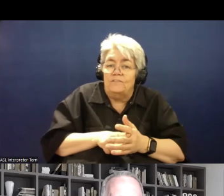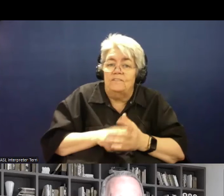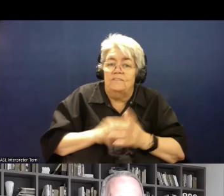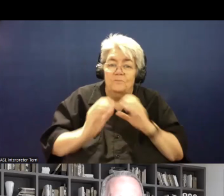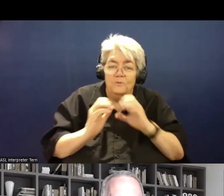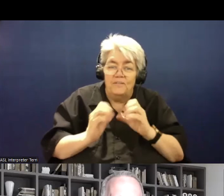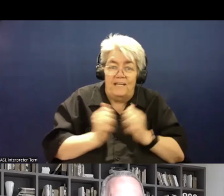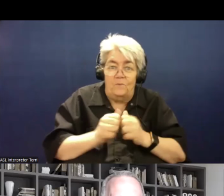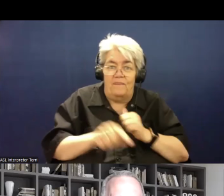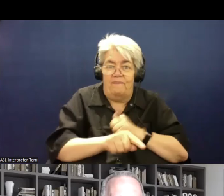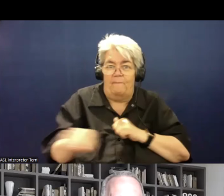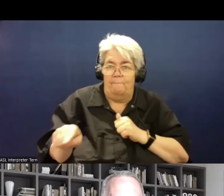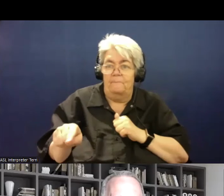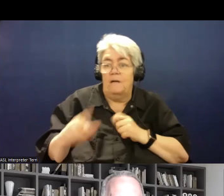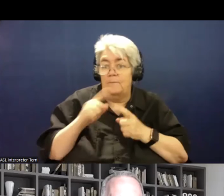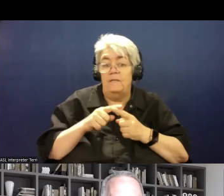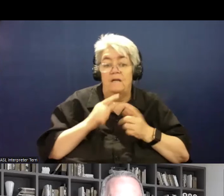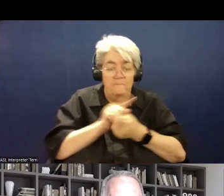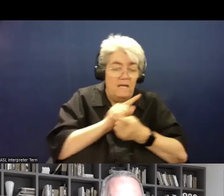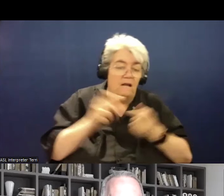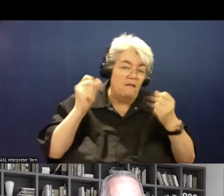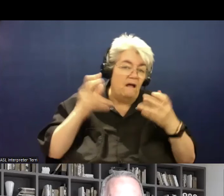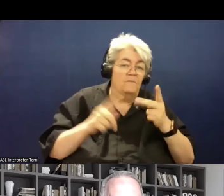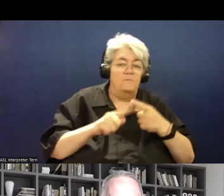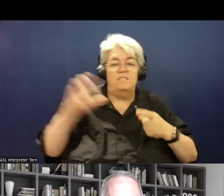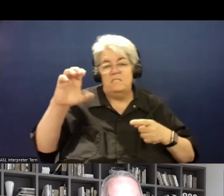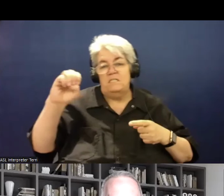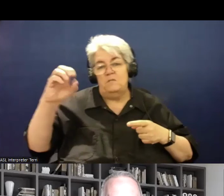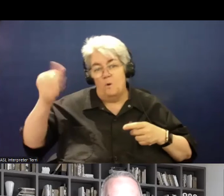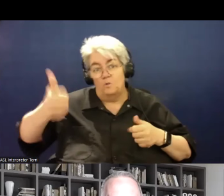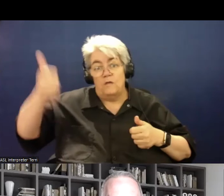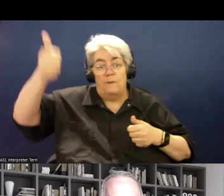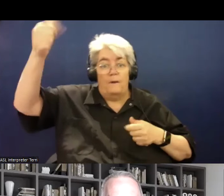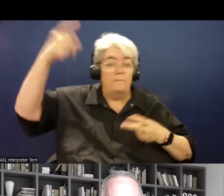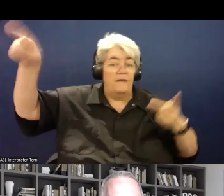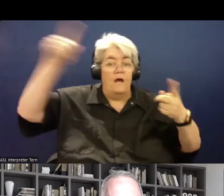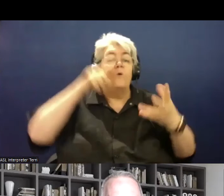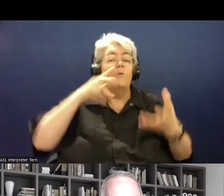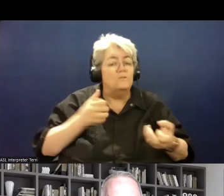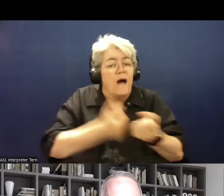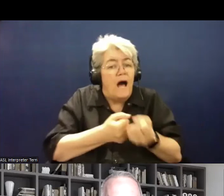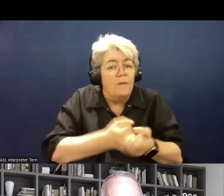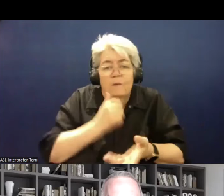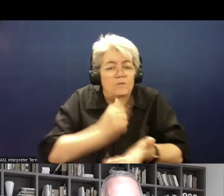OF CEOs AND PROGRAMS THAT WANT TO HELP THE COMMUNITY, BUT DON'T